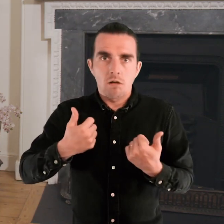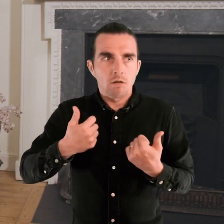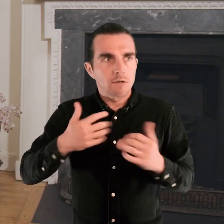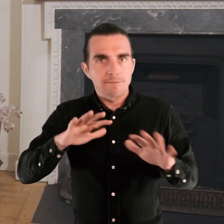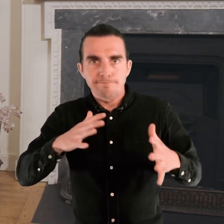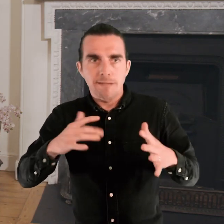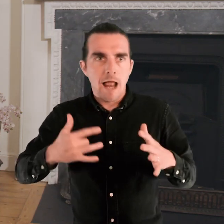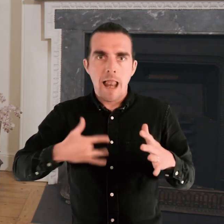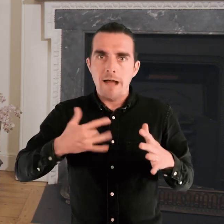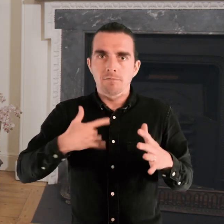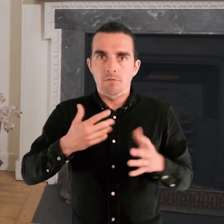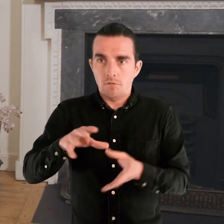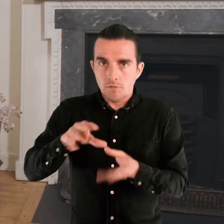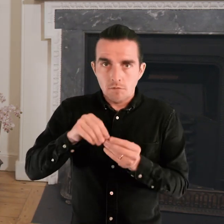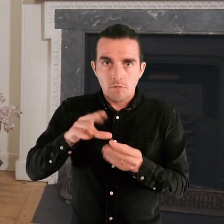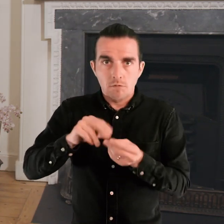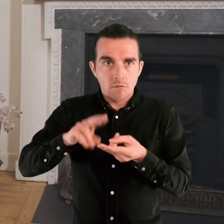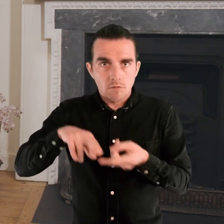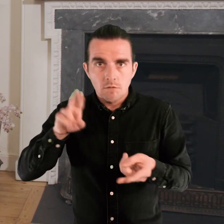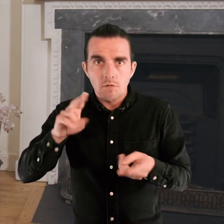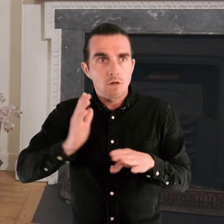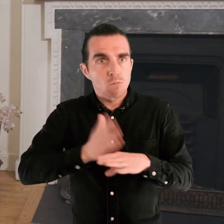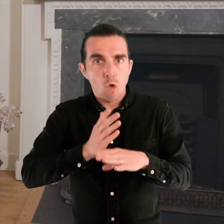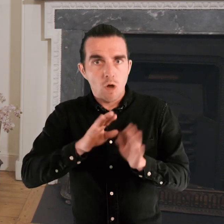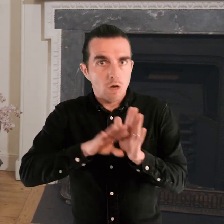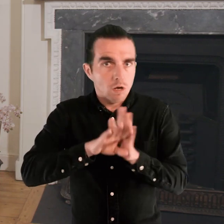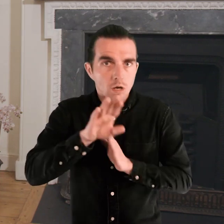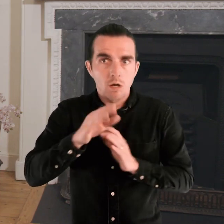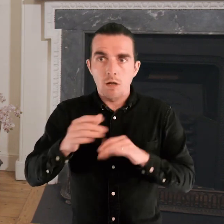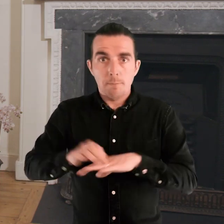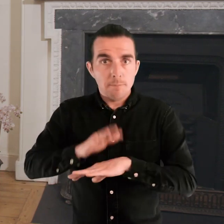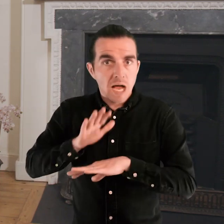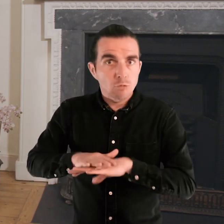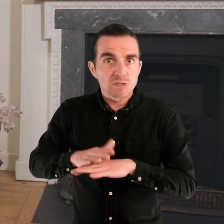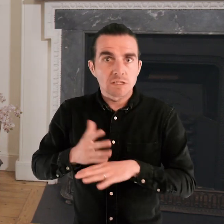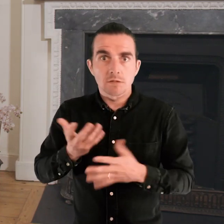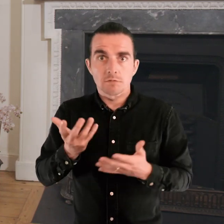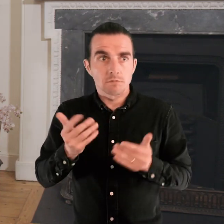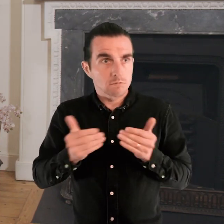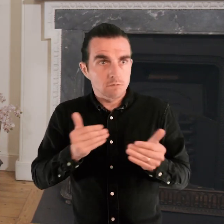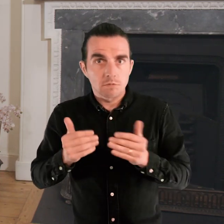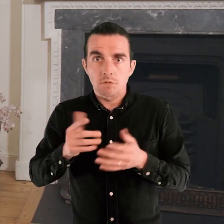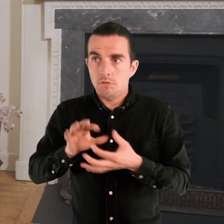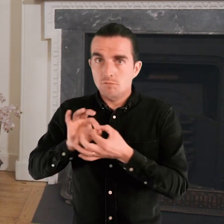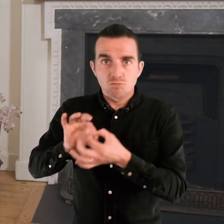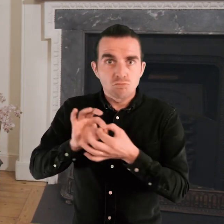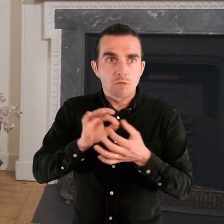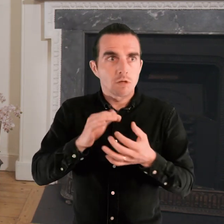the quality of their life, their earnings, their employment, their marriages, their relationships